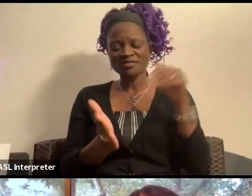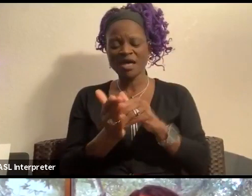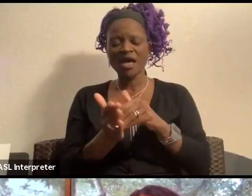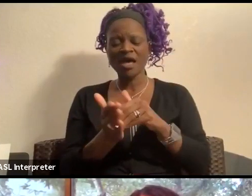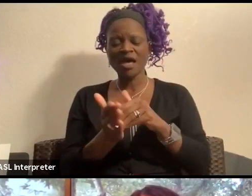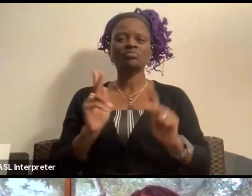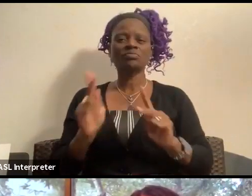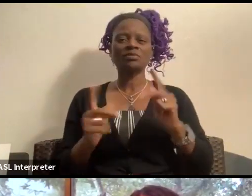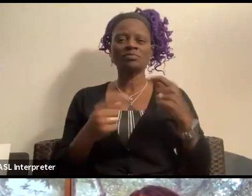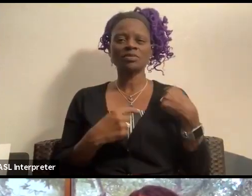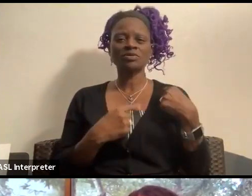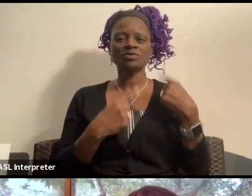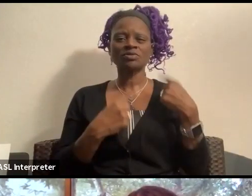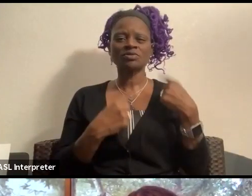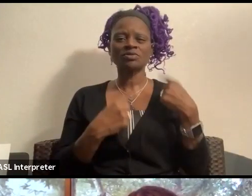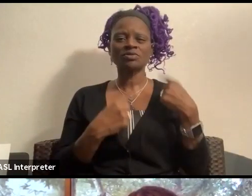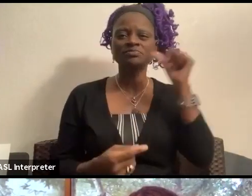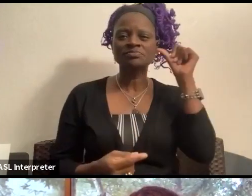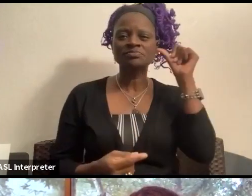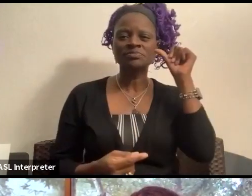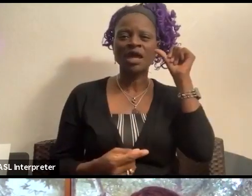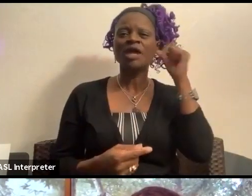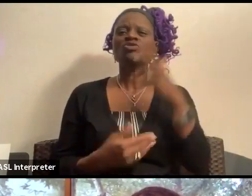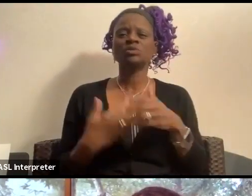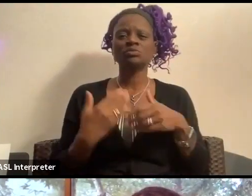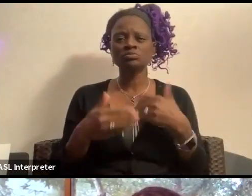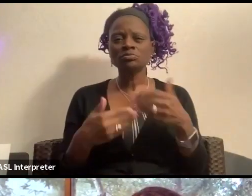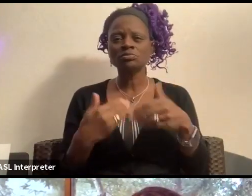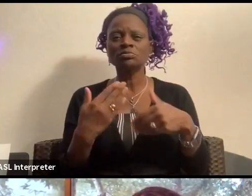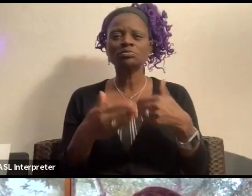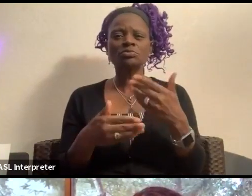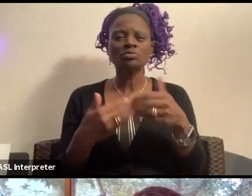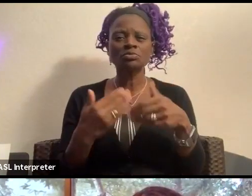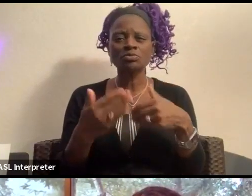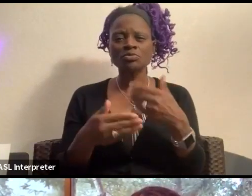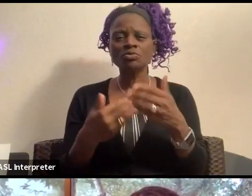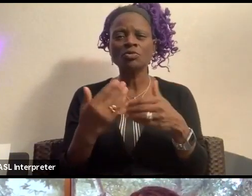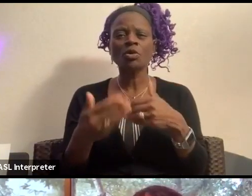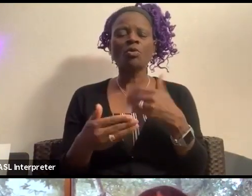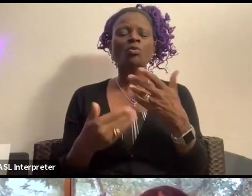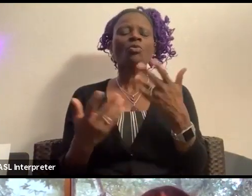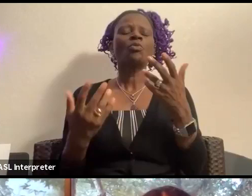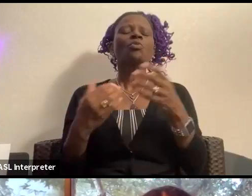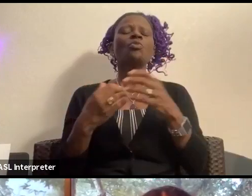As we work through the distribution plan, we set up vaccination clinics for various population groups.